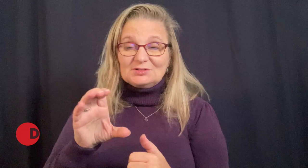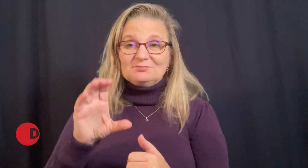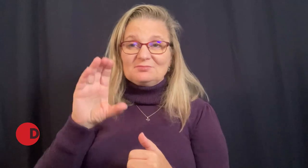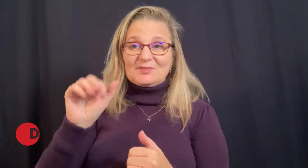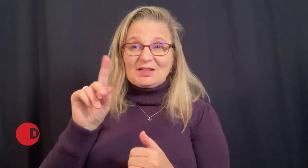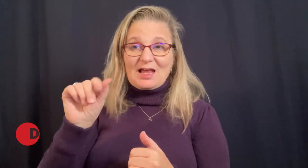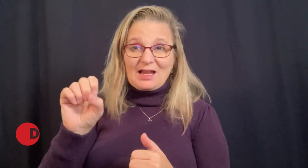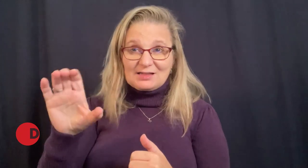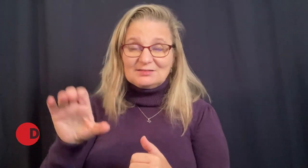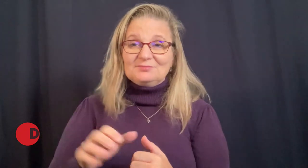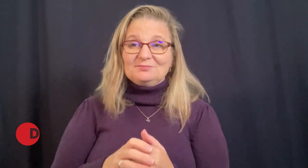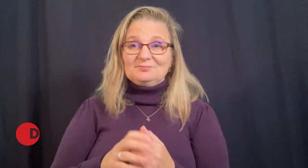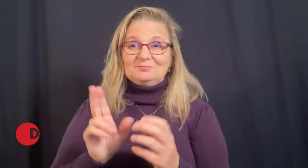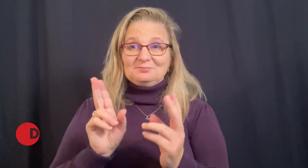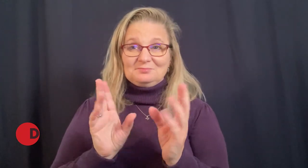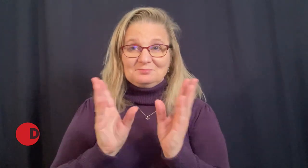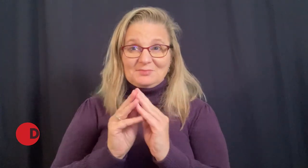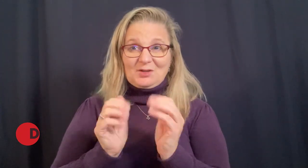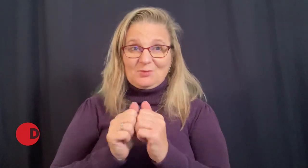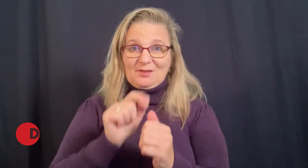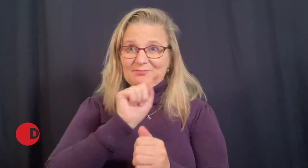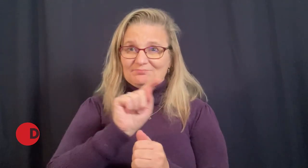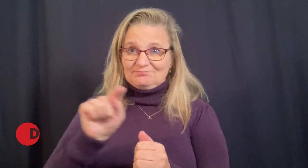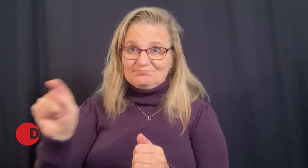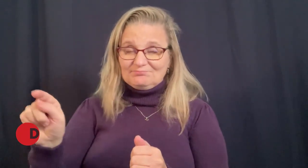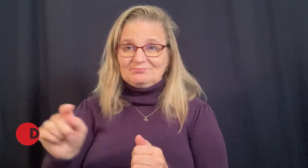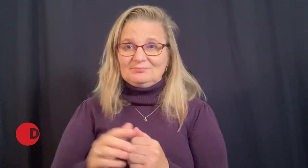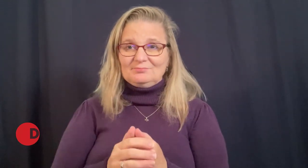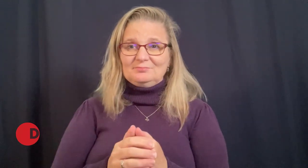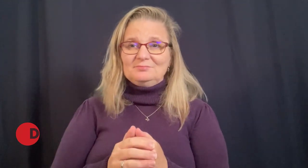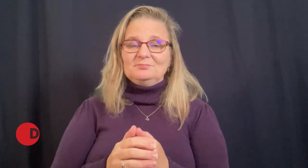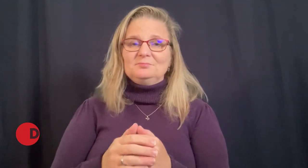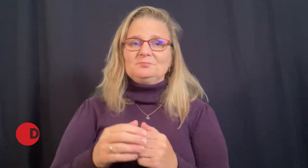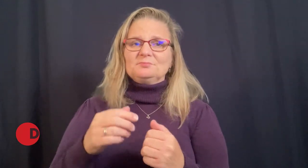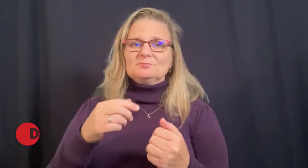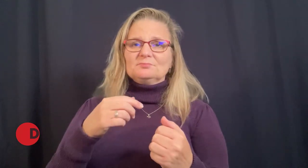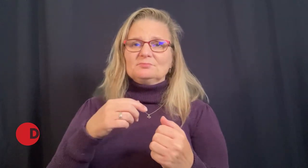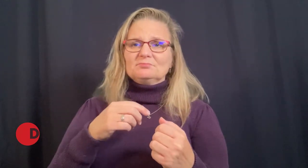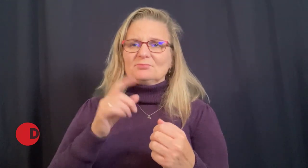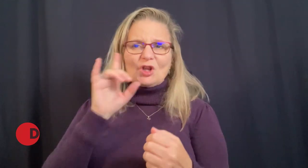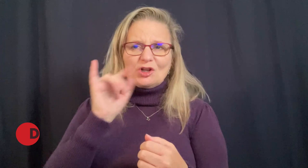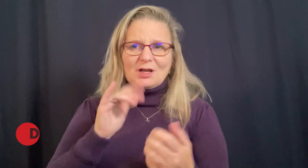DWCC and CAD-ASC met with several companies.